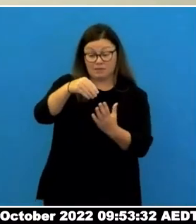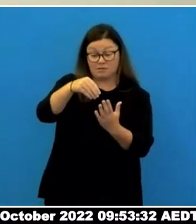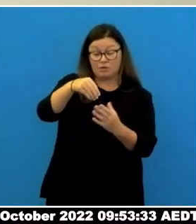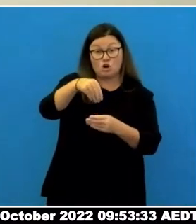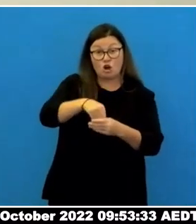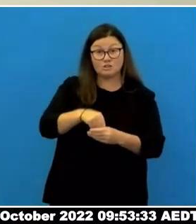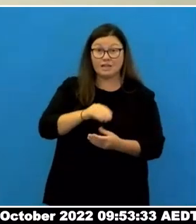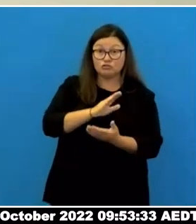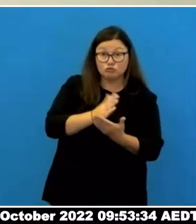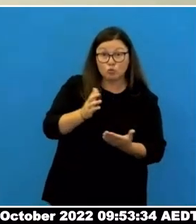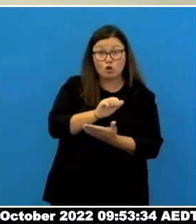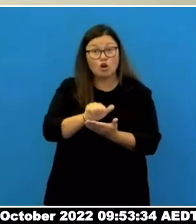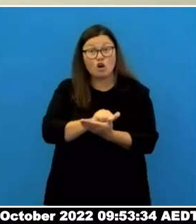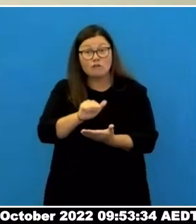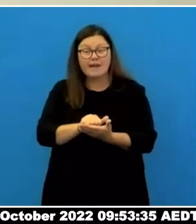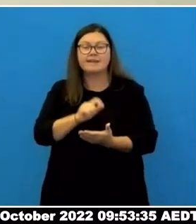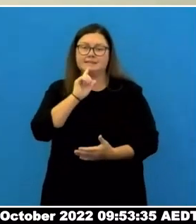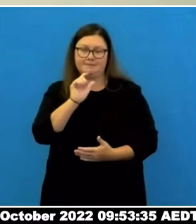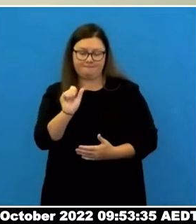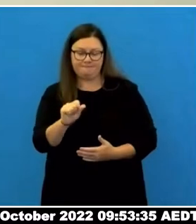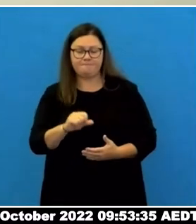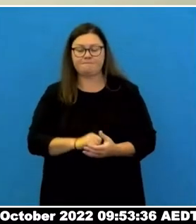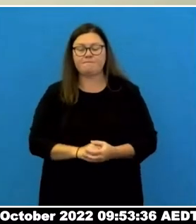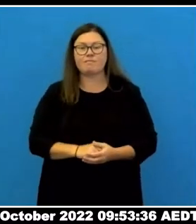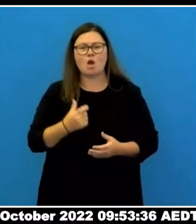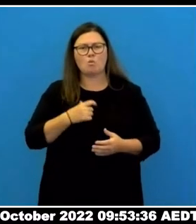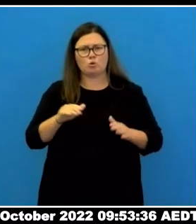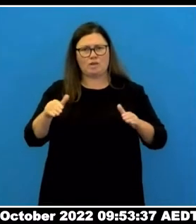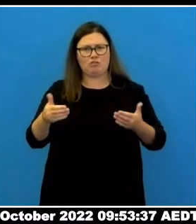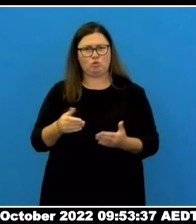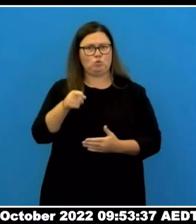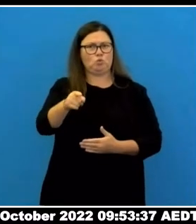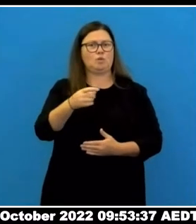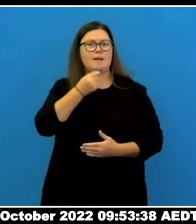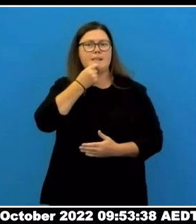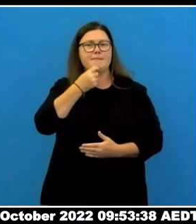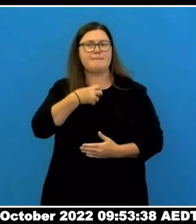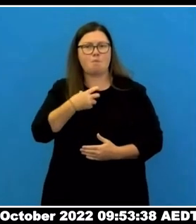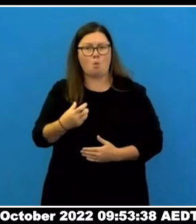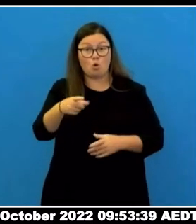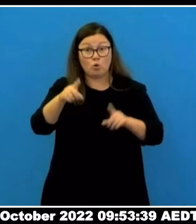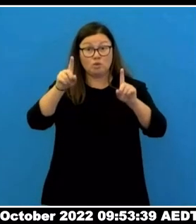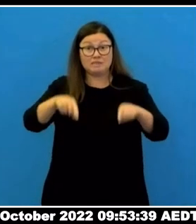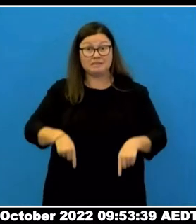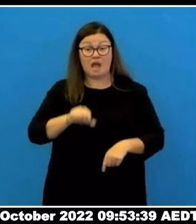Now, can I introduce you a little more formally. You commenced your role as the Race Discrimination Commissioner